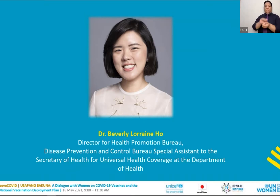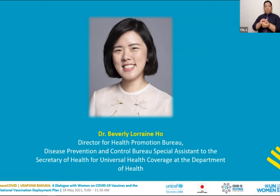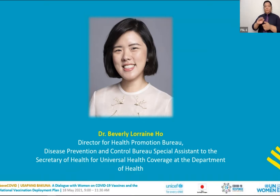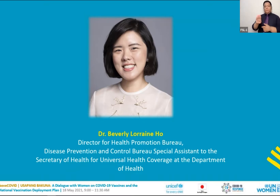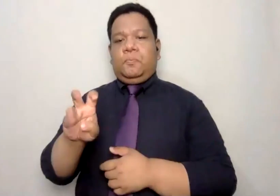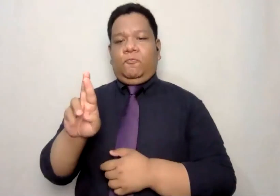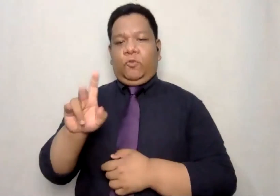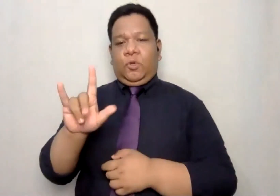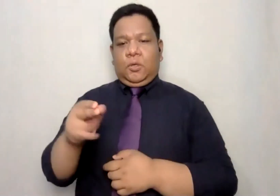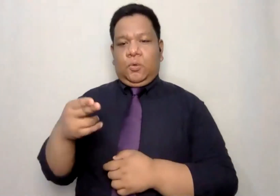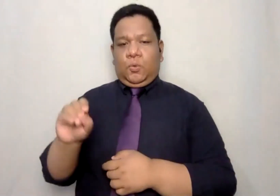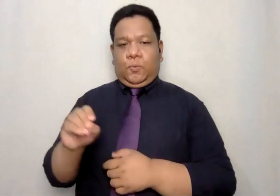Doc Beverly?